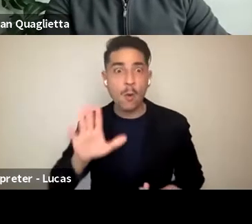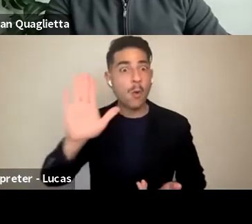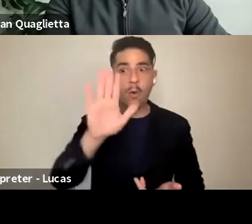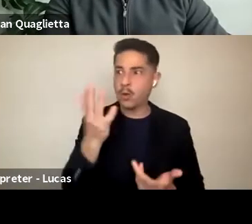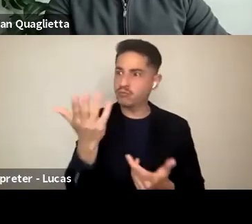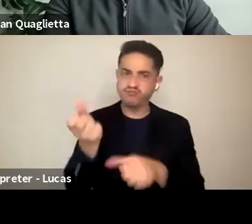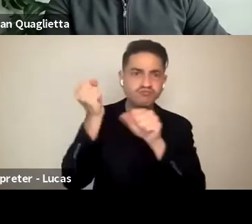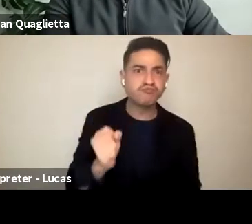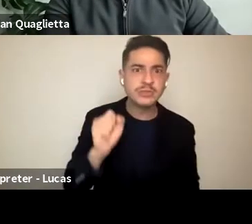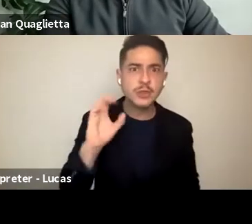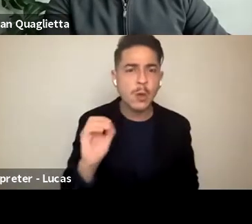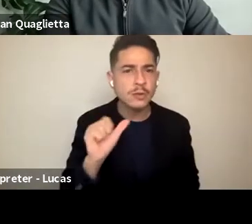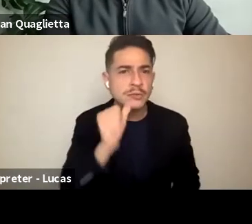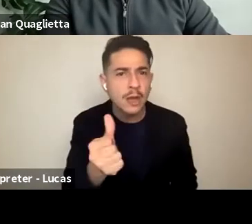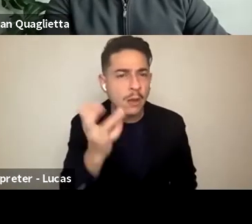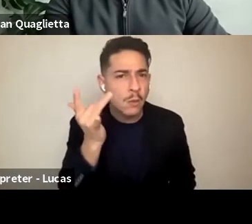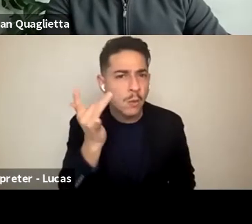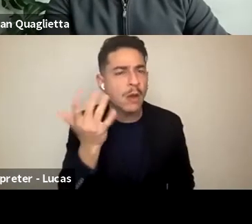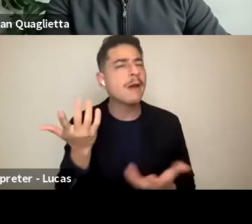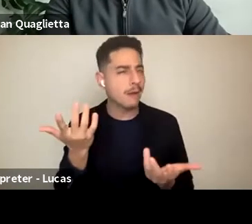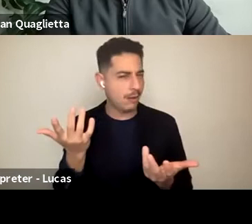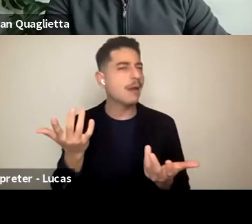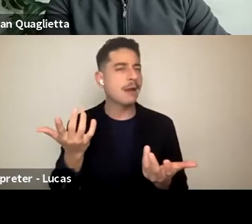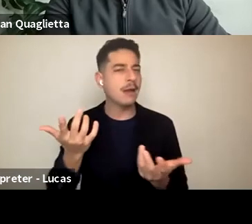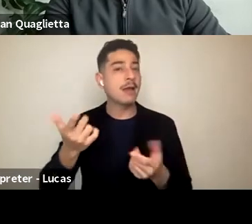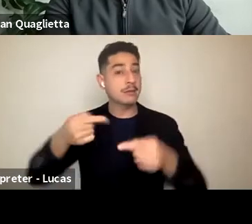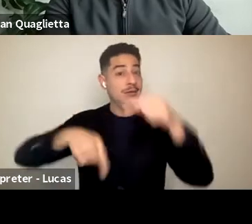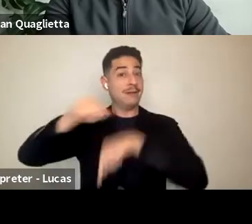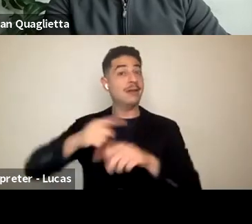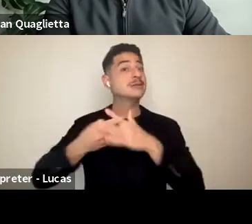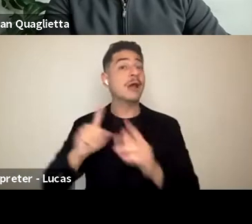So this then when you get start and get started with approaching